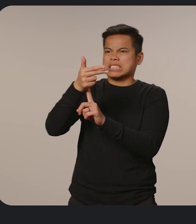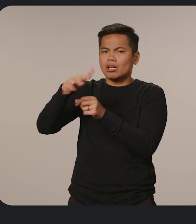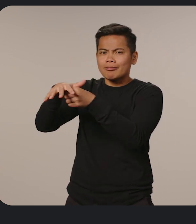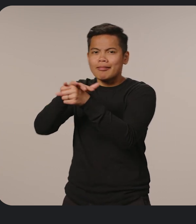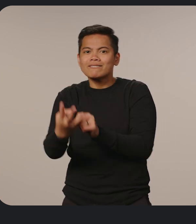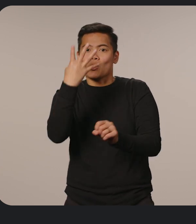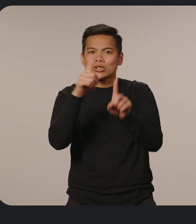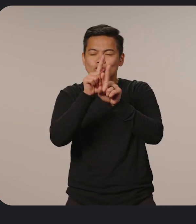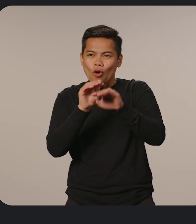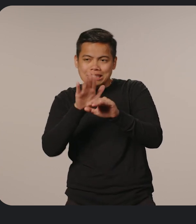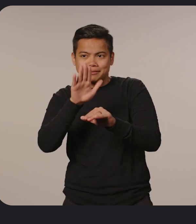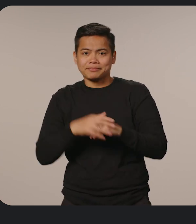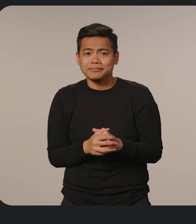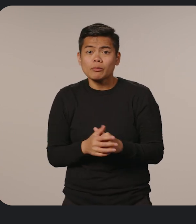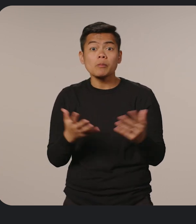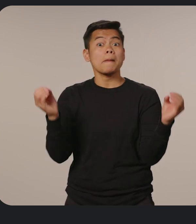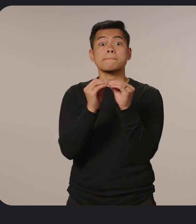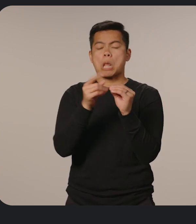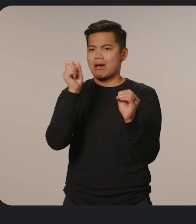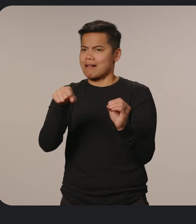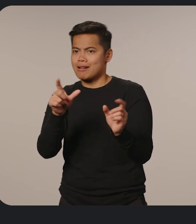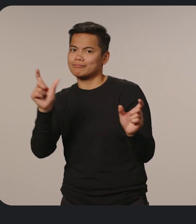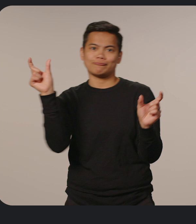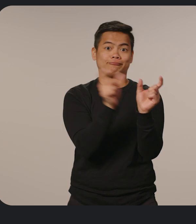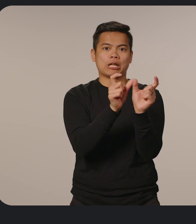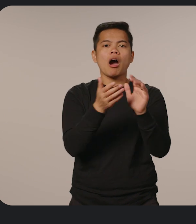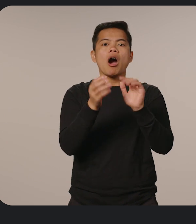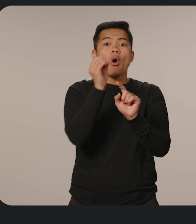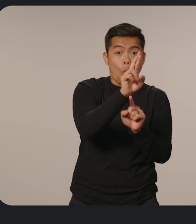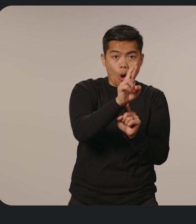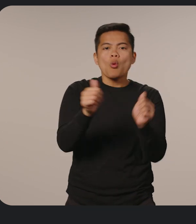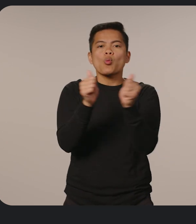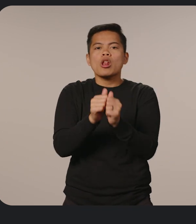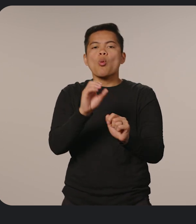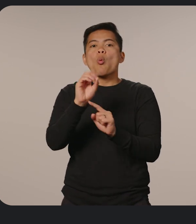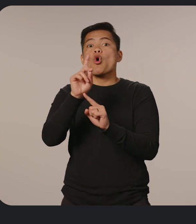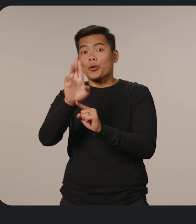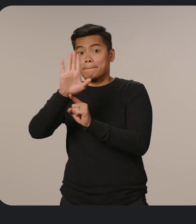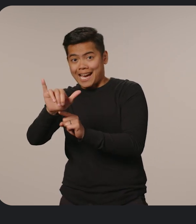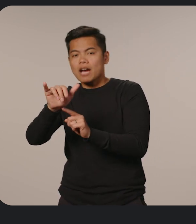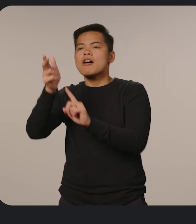have at least four stars what's more you can also combine the or operator with